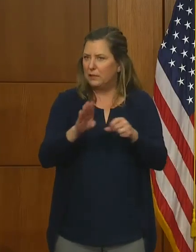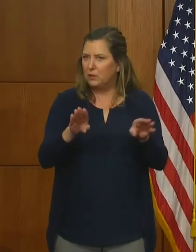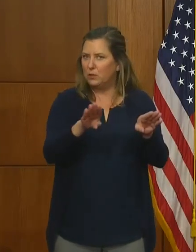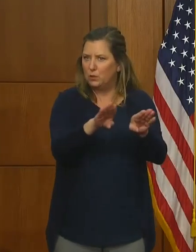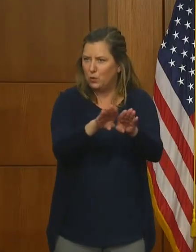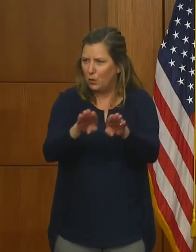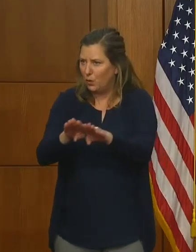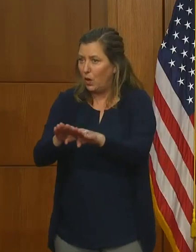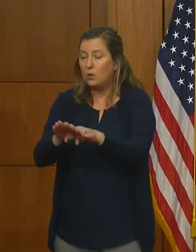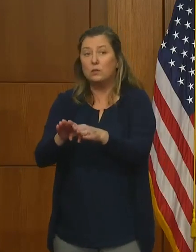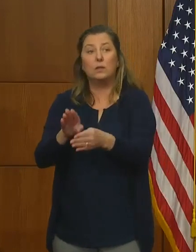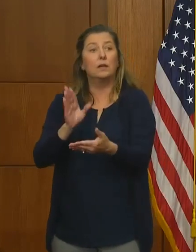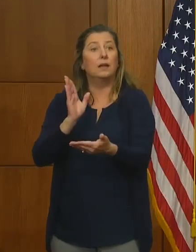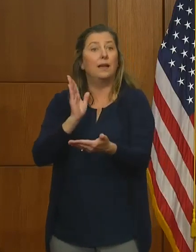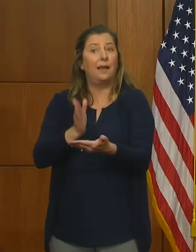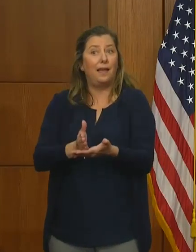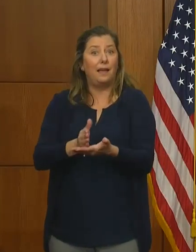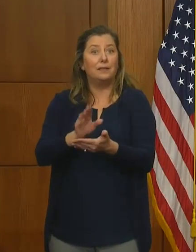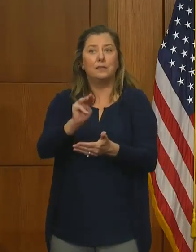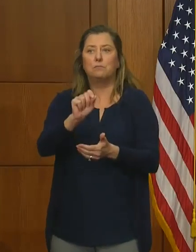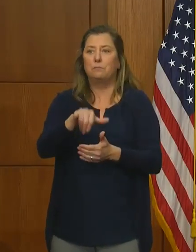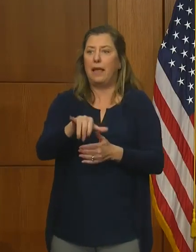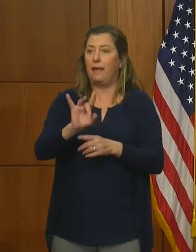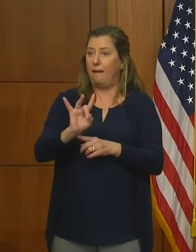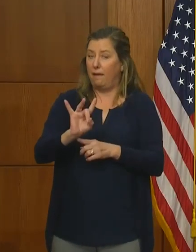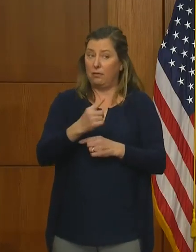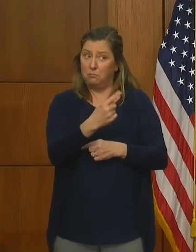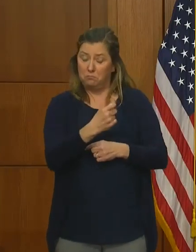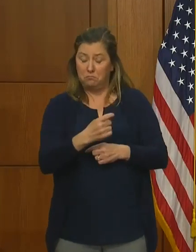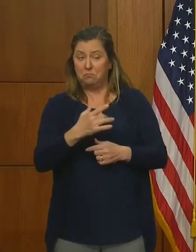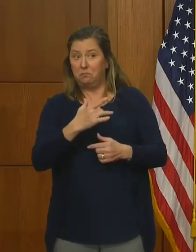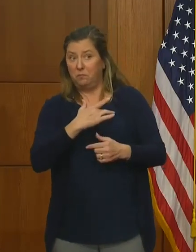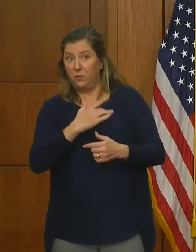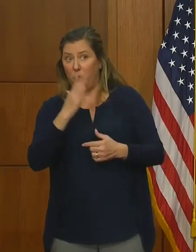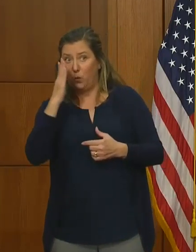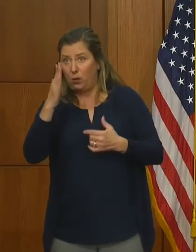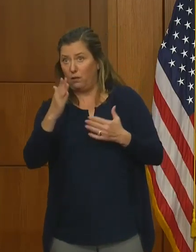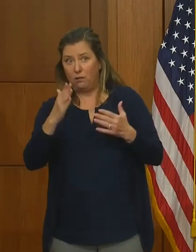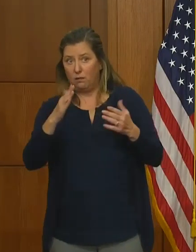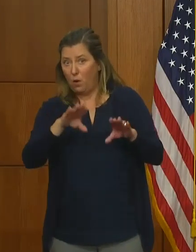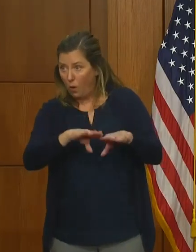THAT THE FIRST QUESTION THEY ARE EXACT ORDER OF THE CALL. OF